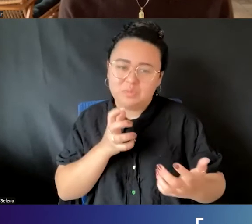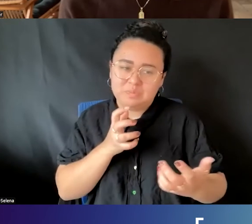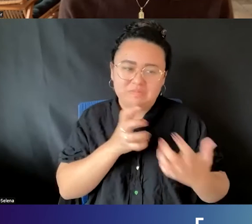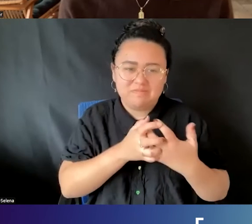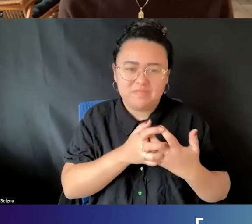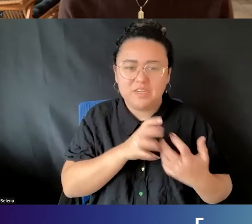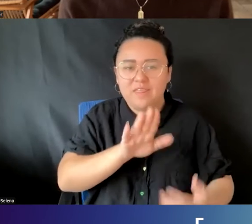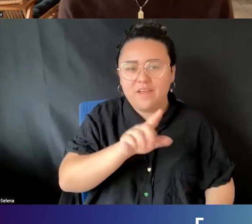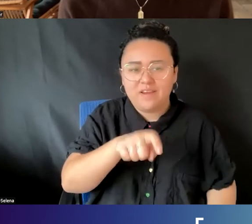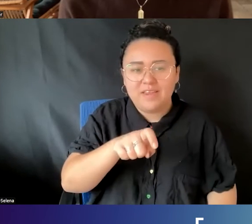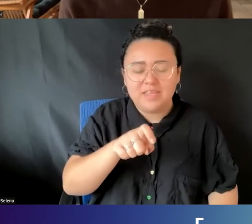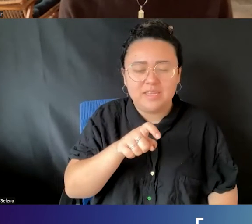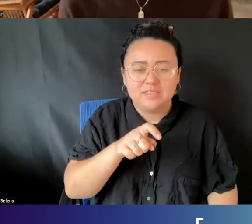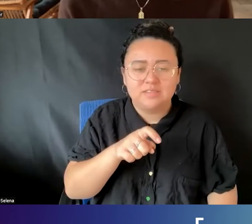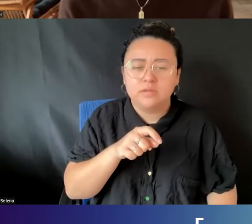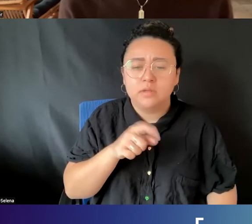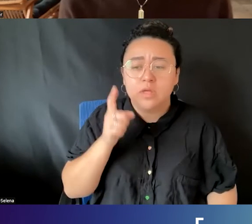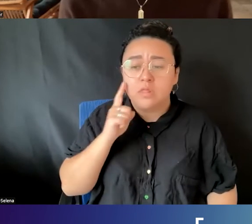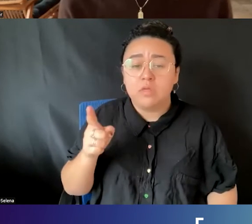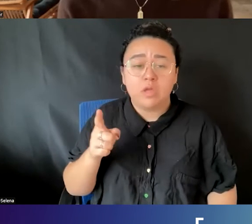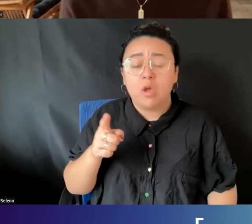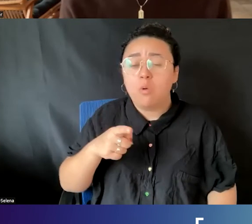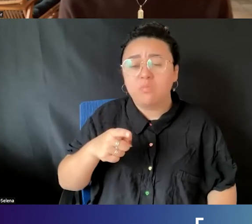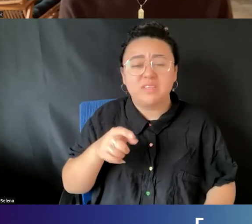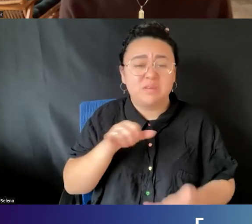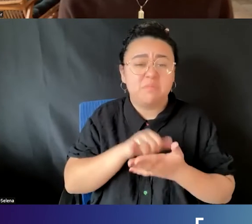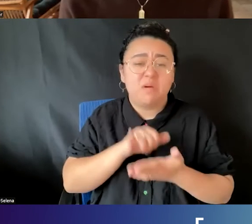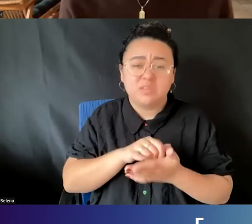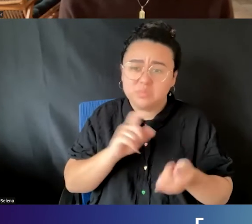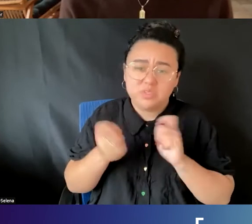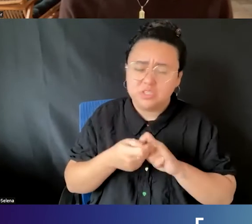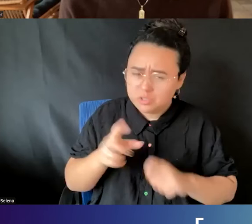these are immovable conversations at all.